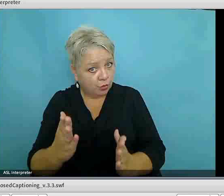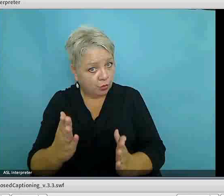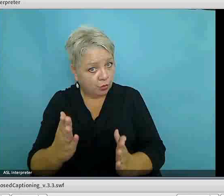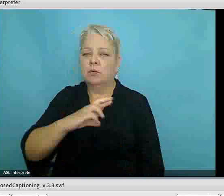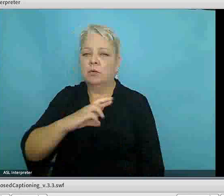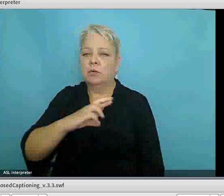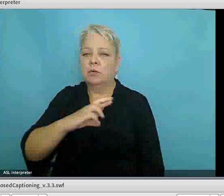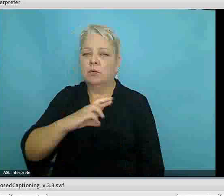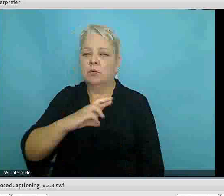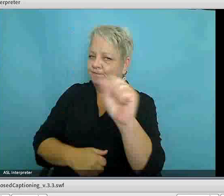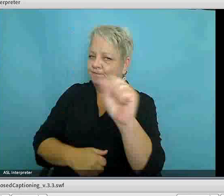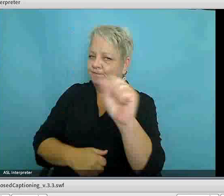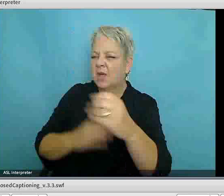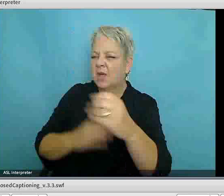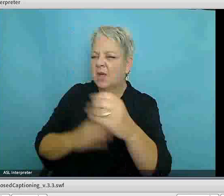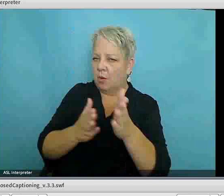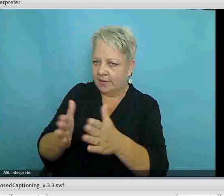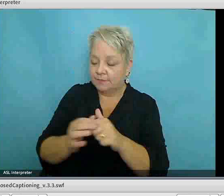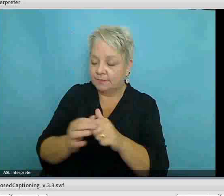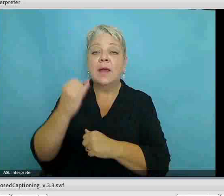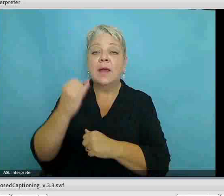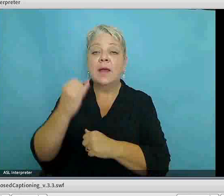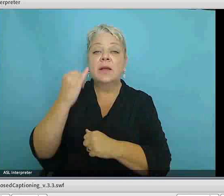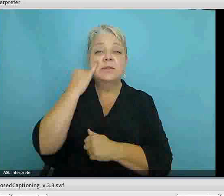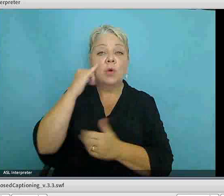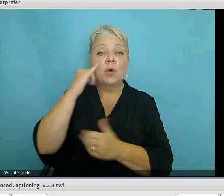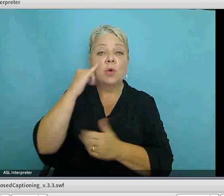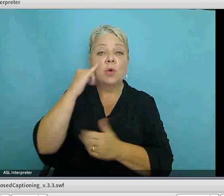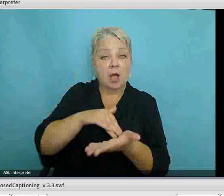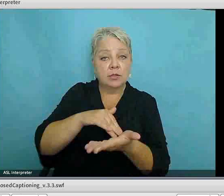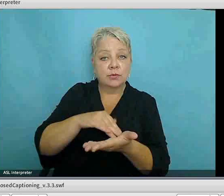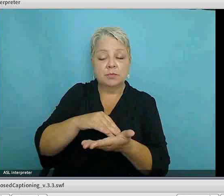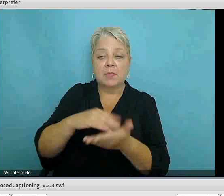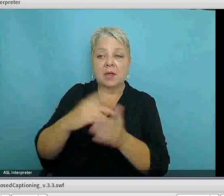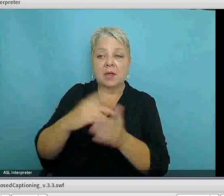they are doing now is depending on what service they are providing, they are looking into